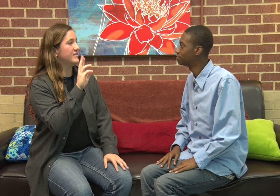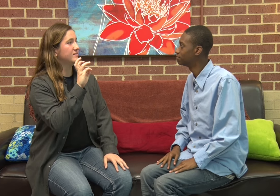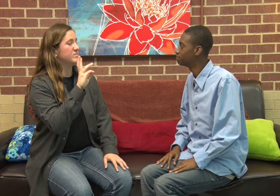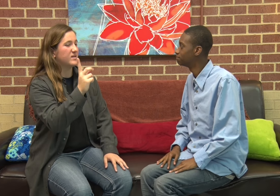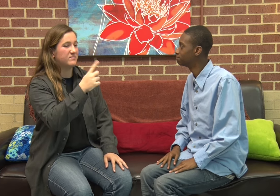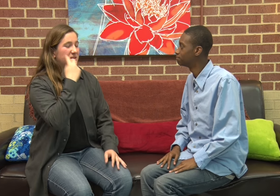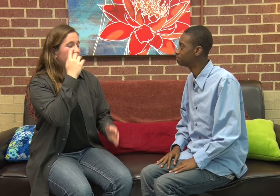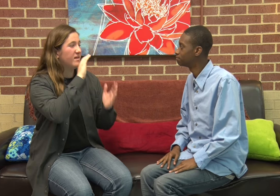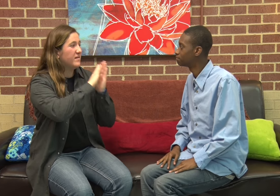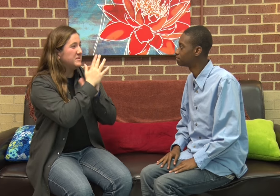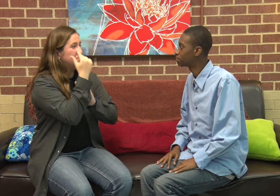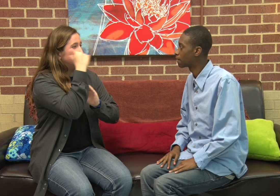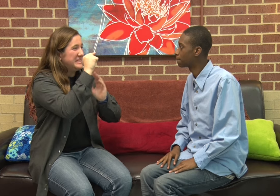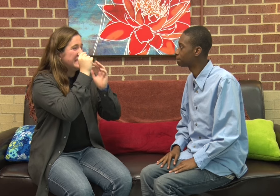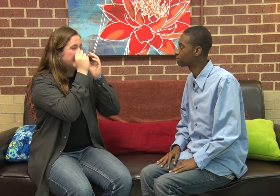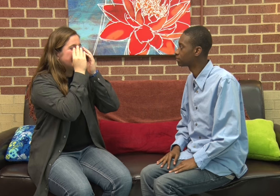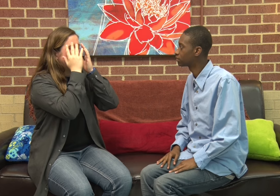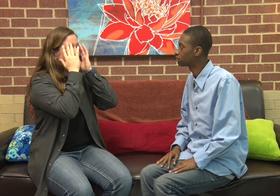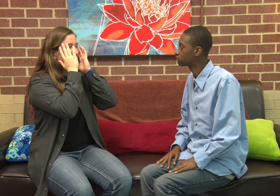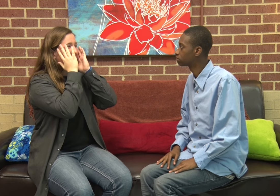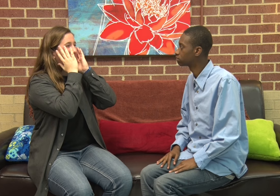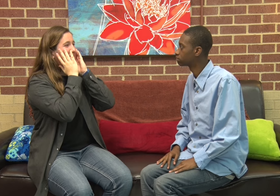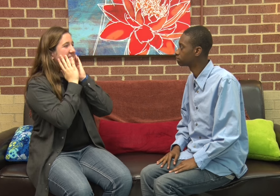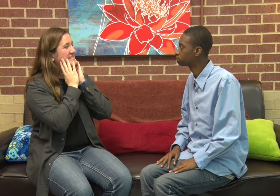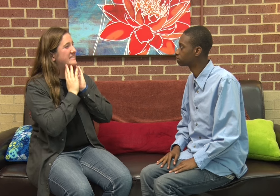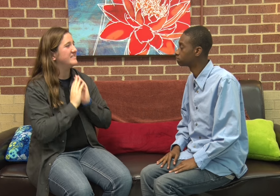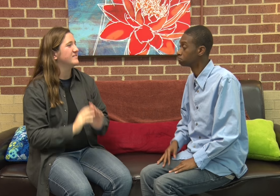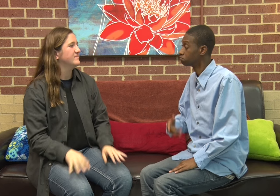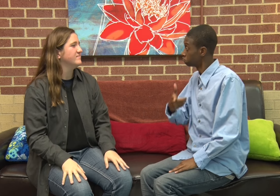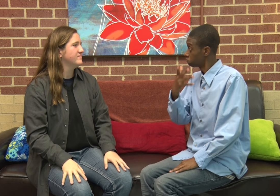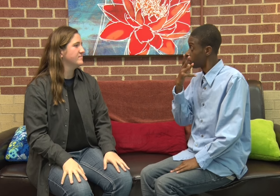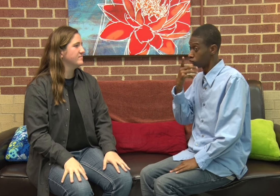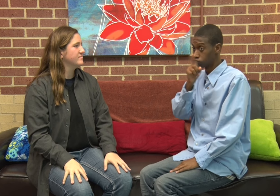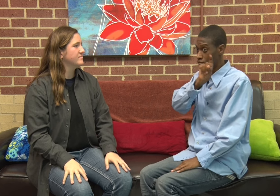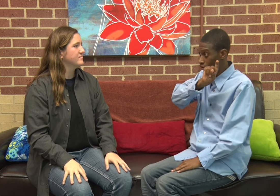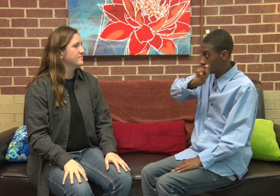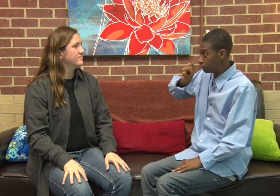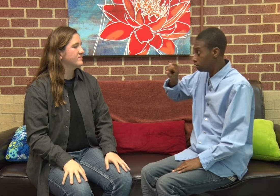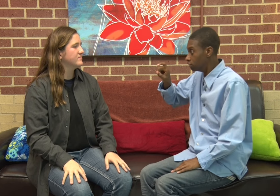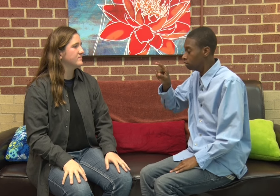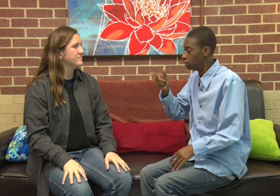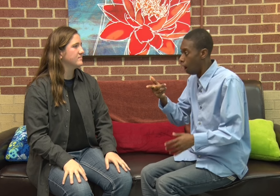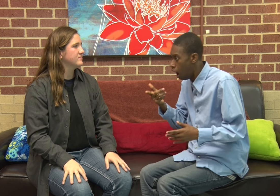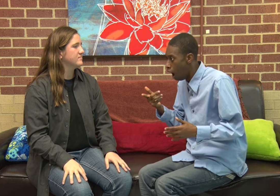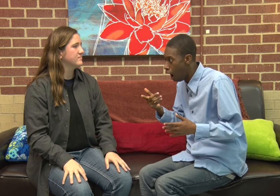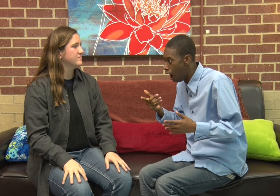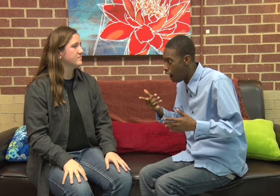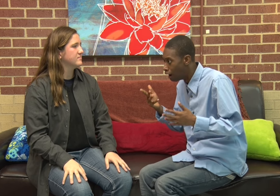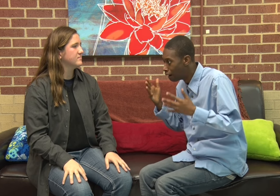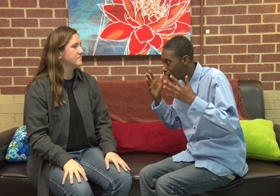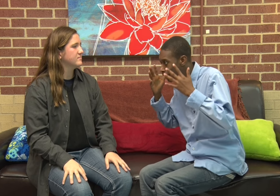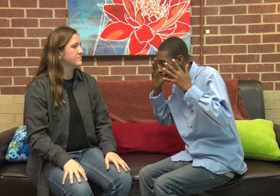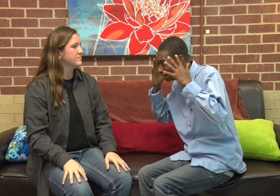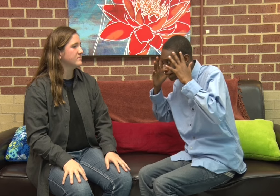Andrew's face turned green all over. Andrew's mother was worried.